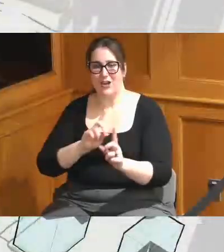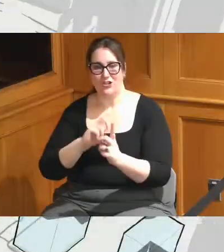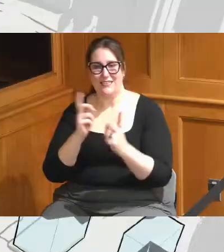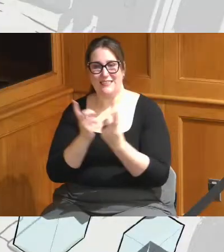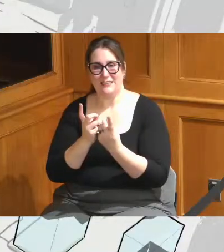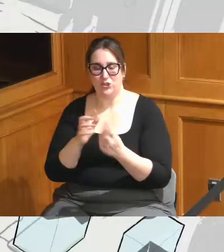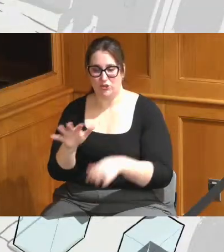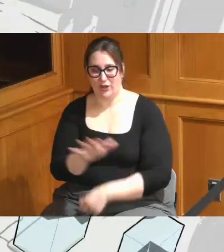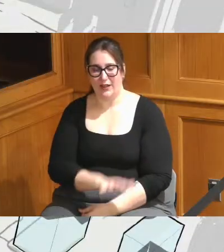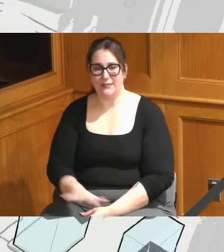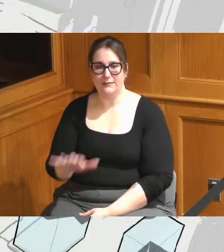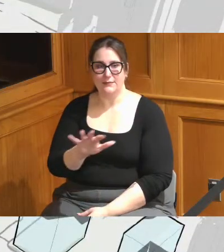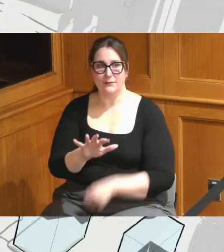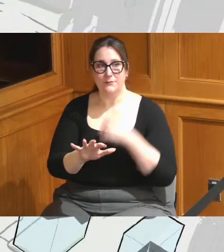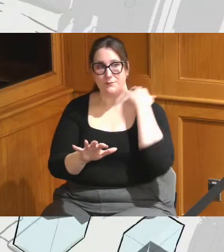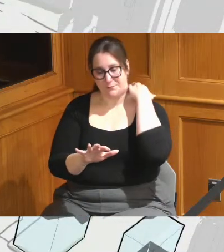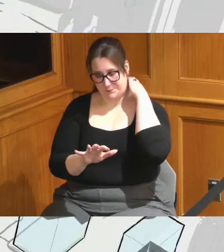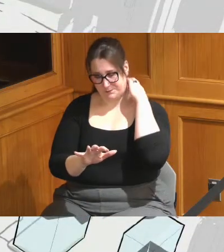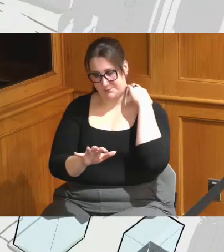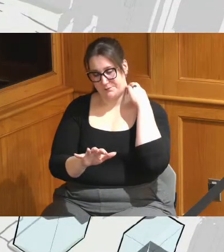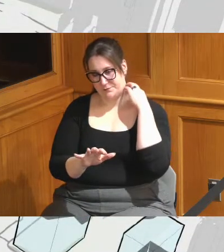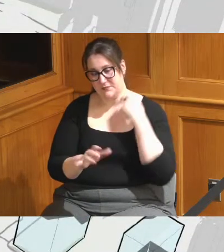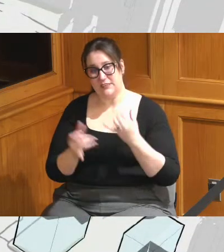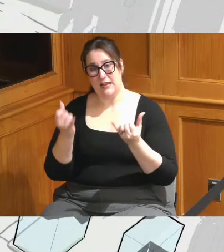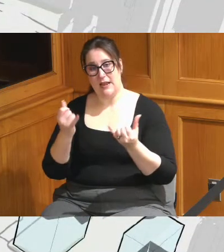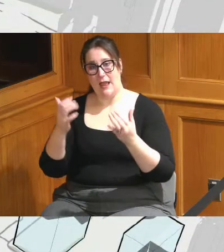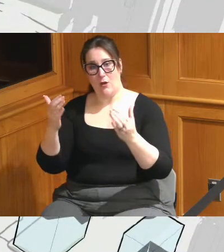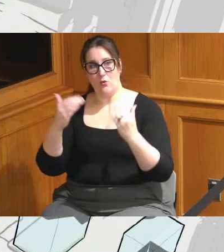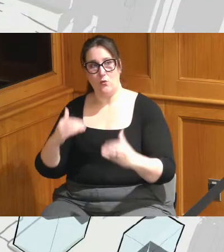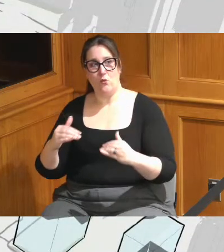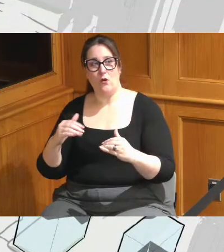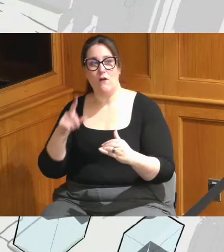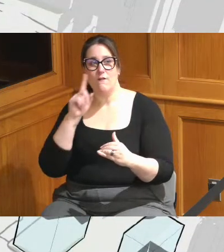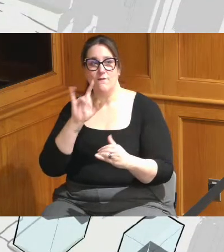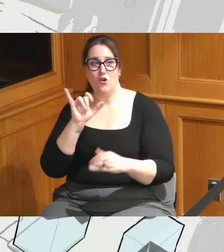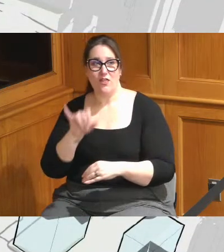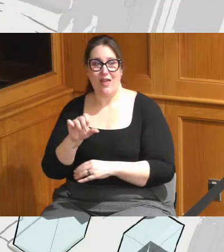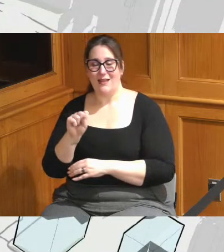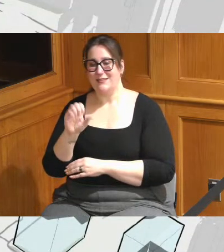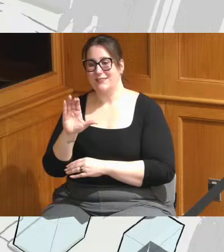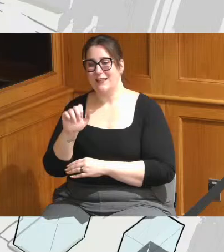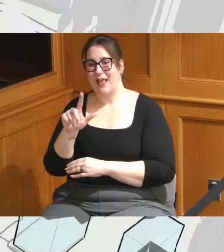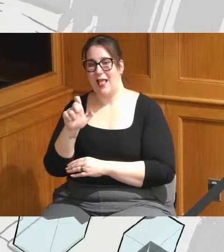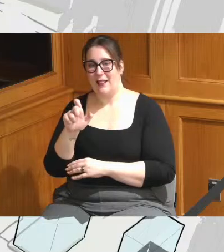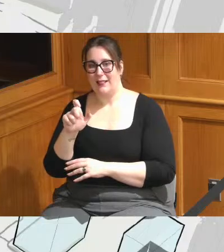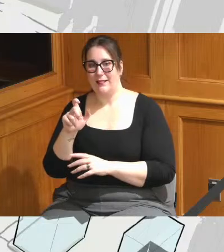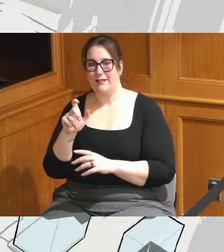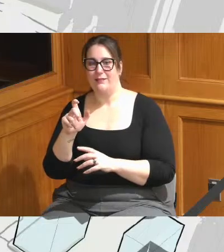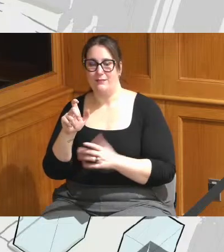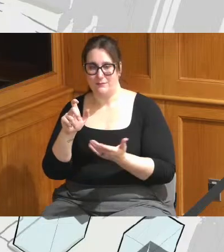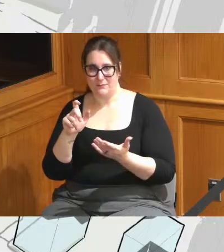next depiction around the scale and density of this development positioning lot 24 for vertical